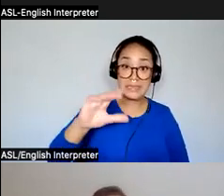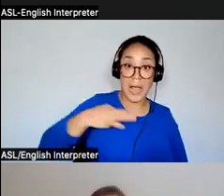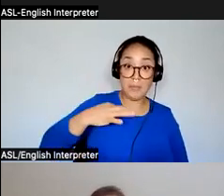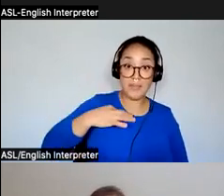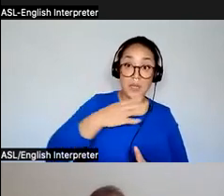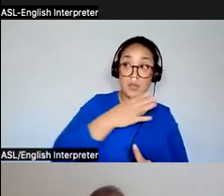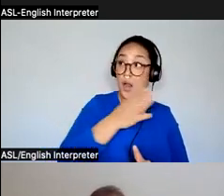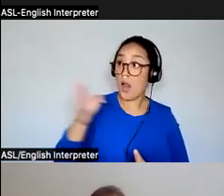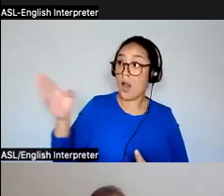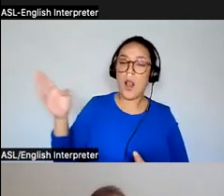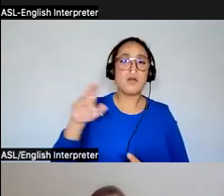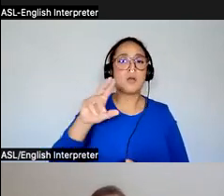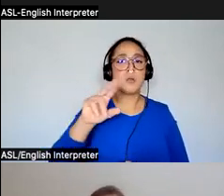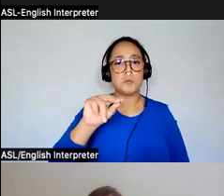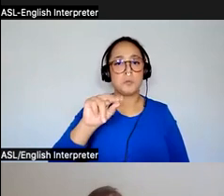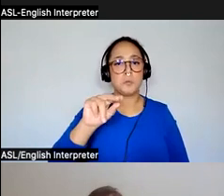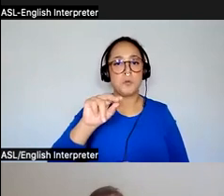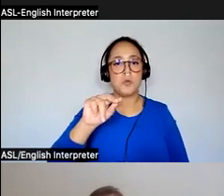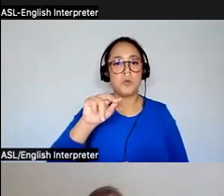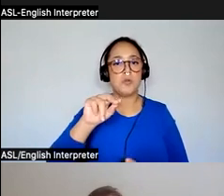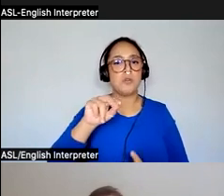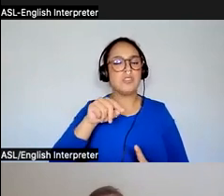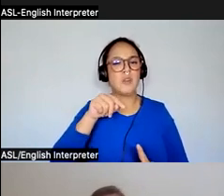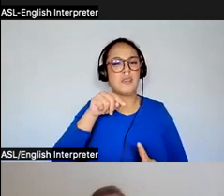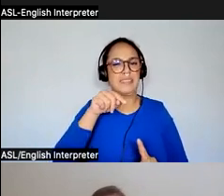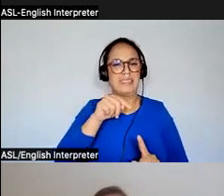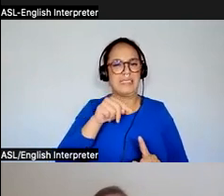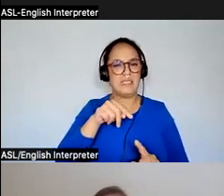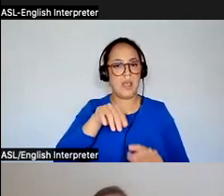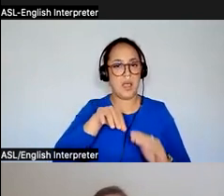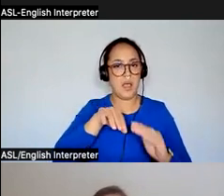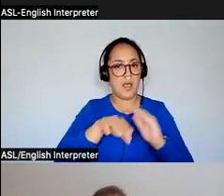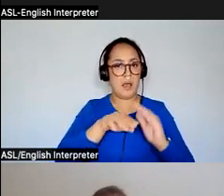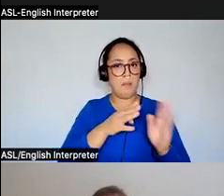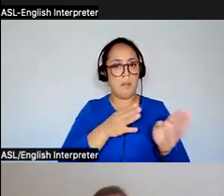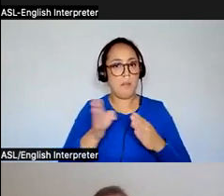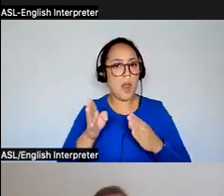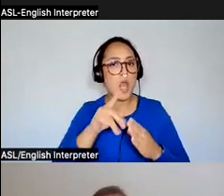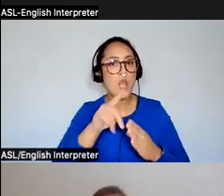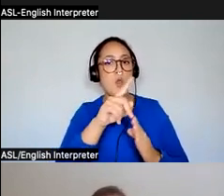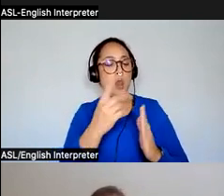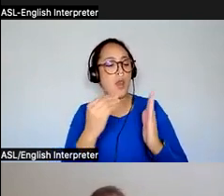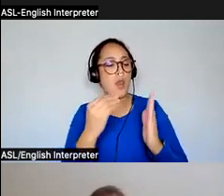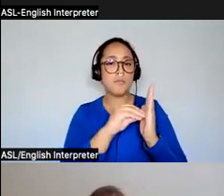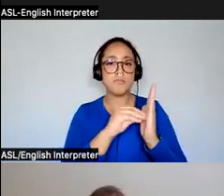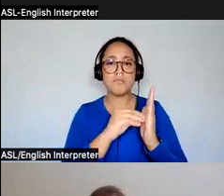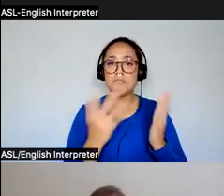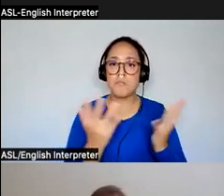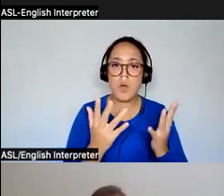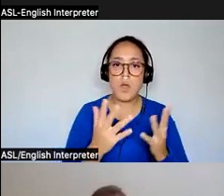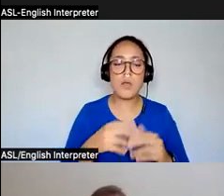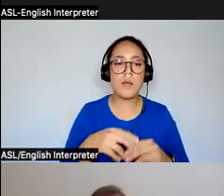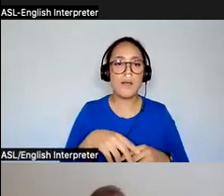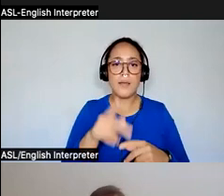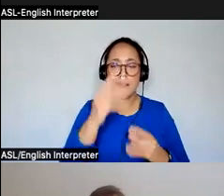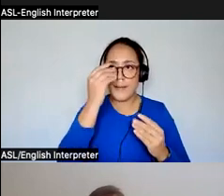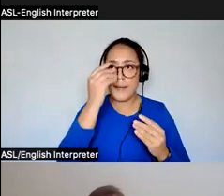So this is for you to think and share how you are planning to accommodate members of